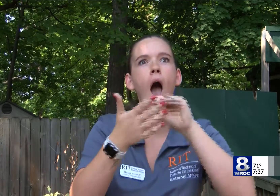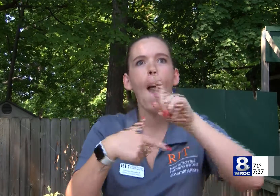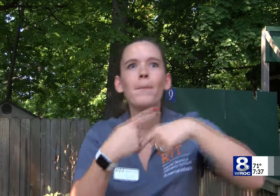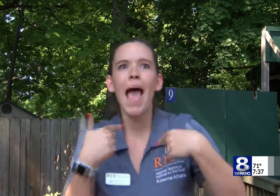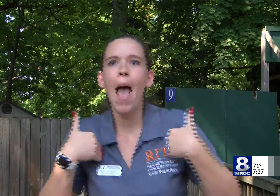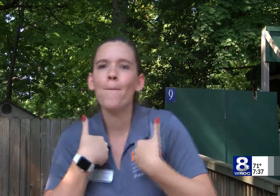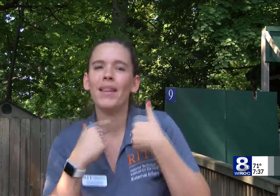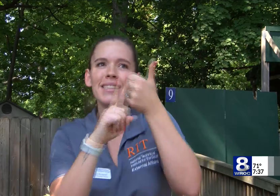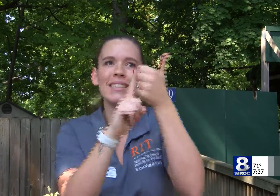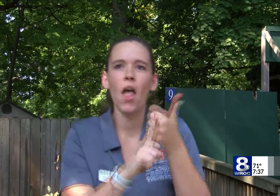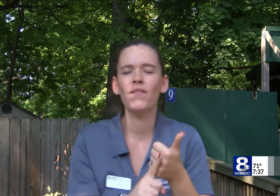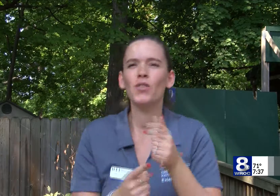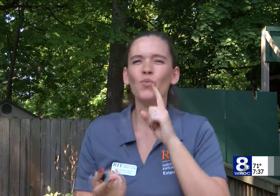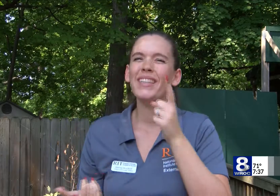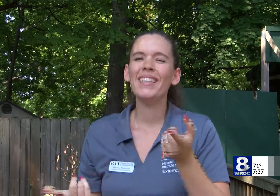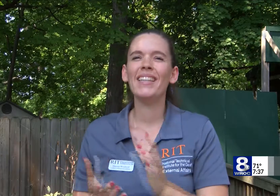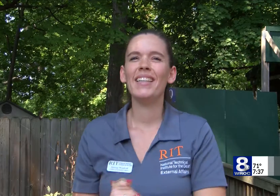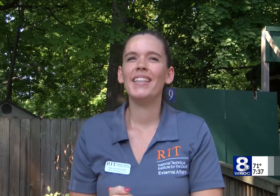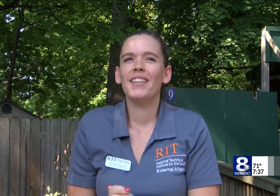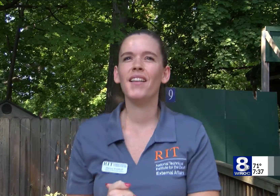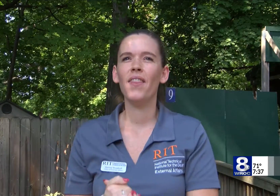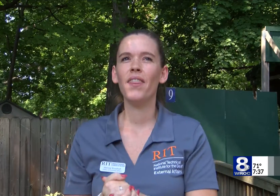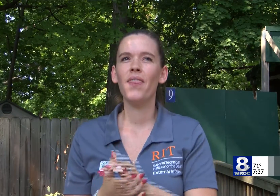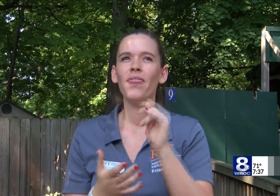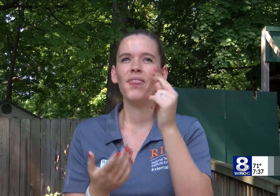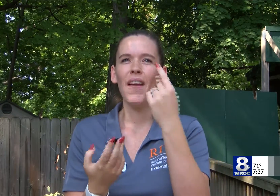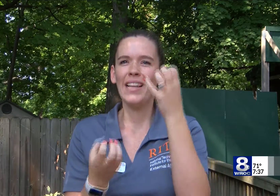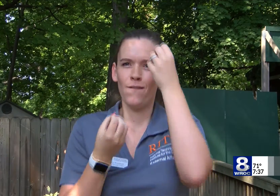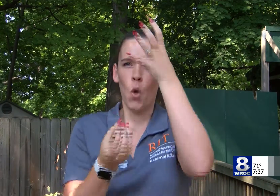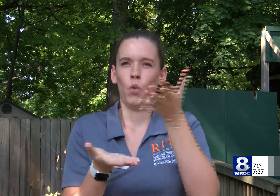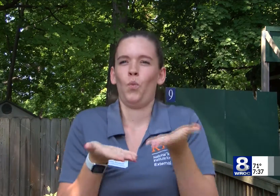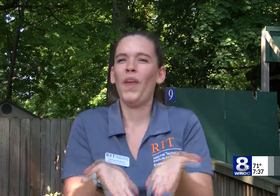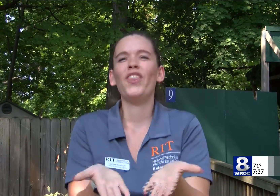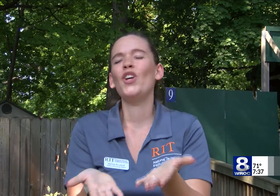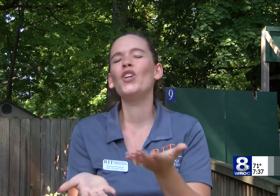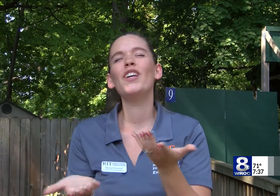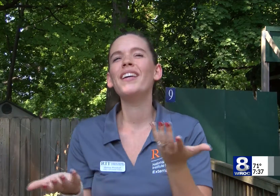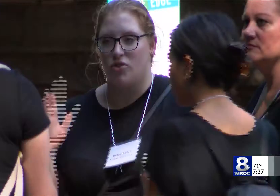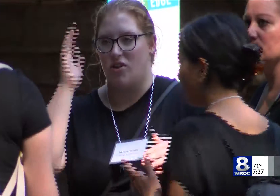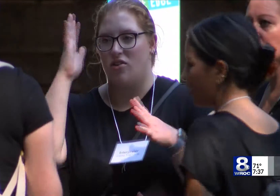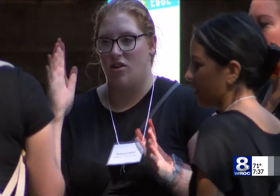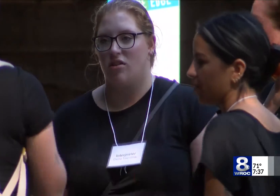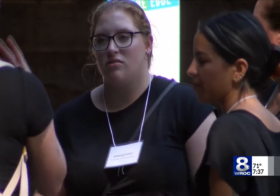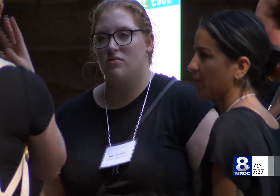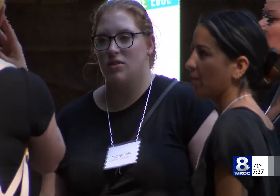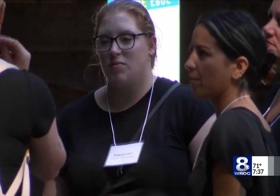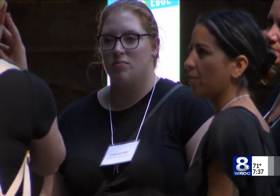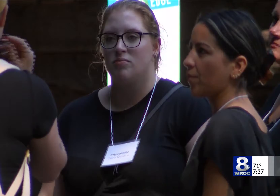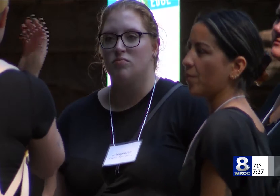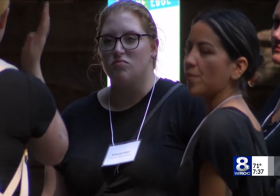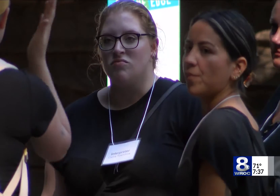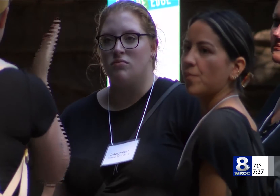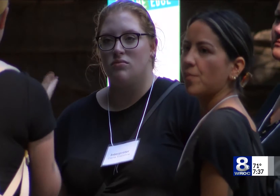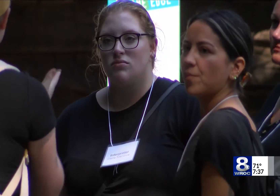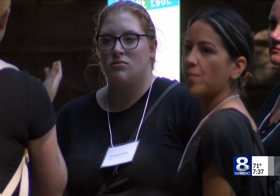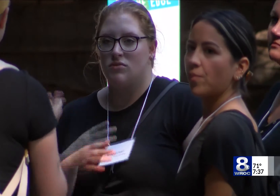native language for Deaf Culture Awareness Day also coincides with the zoo's Cold Asia Snow Leopard and Red Panda